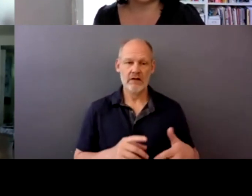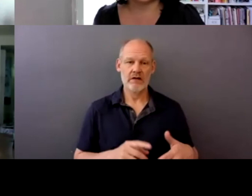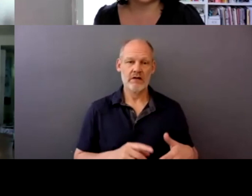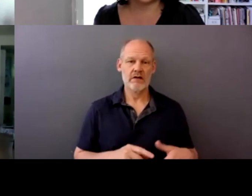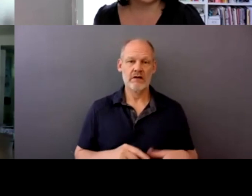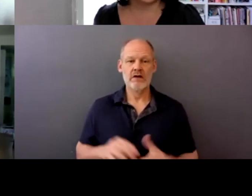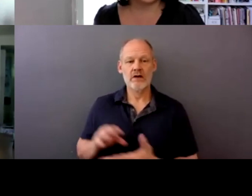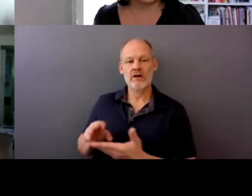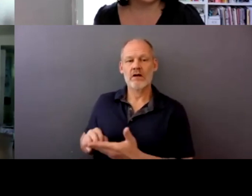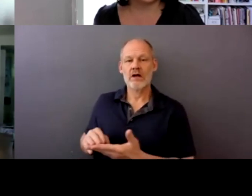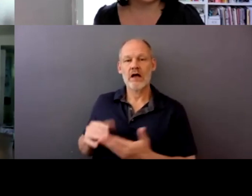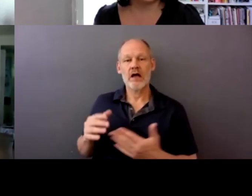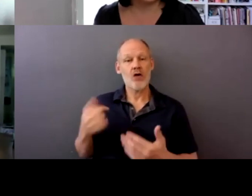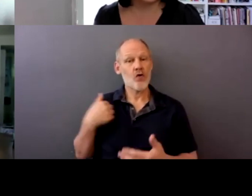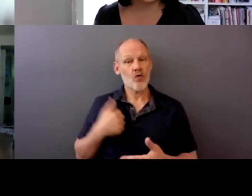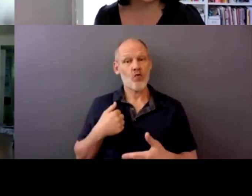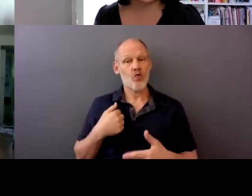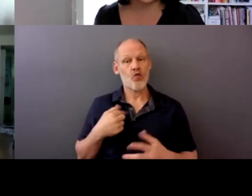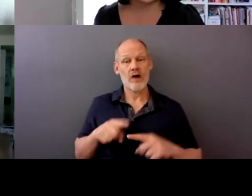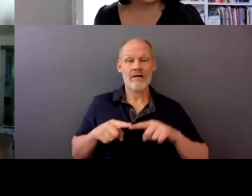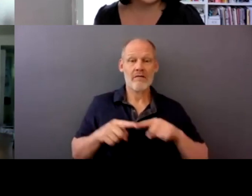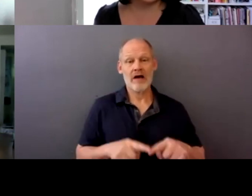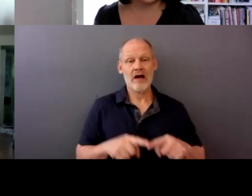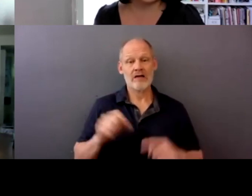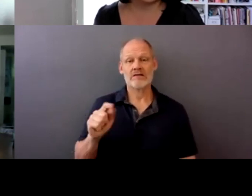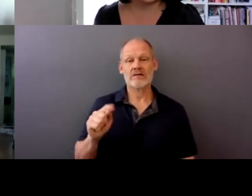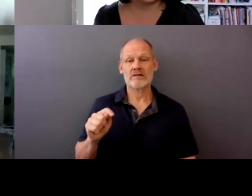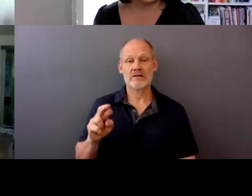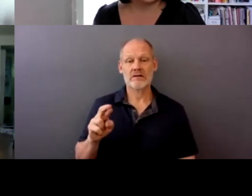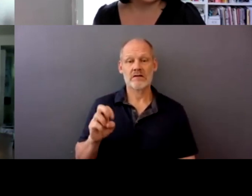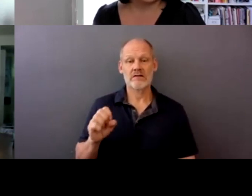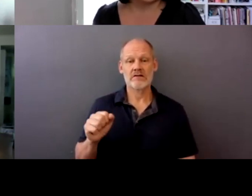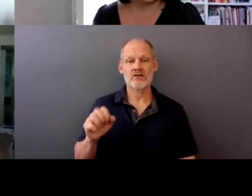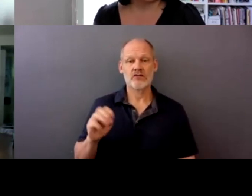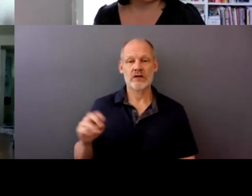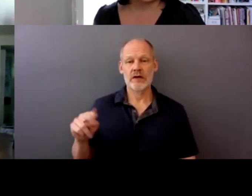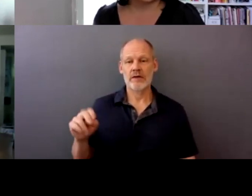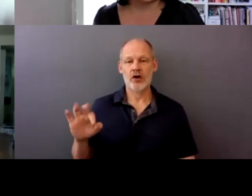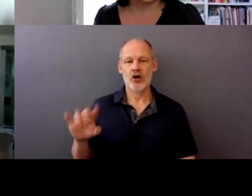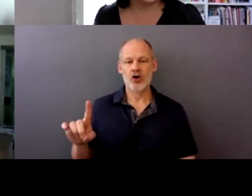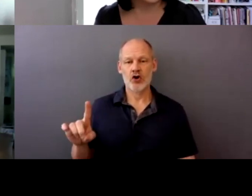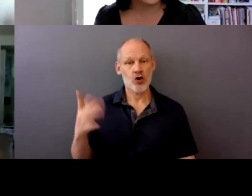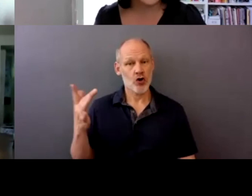Stream Yard because we heard other folks were using it. We also use it for virtual openings.